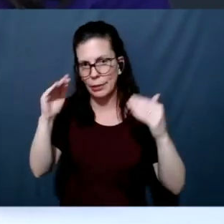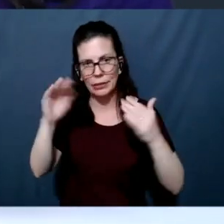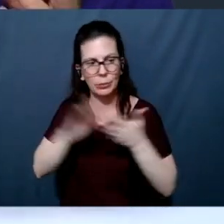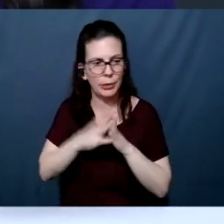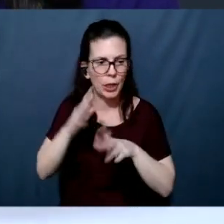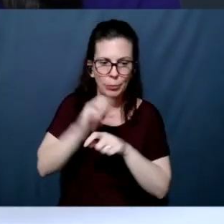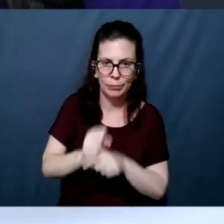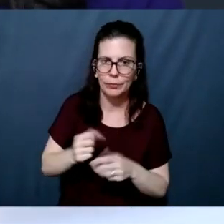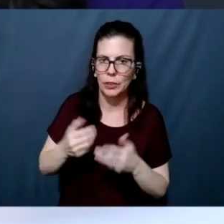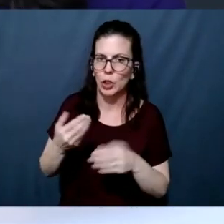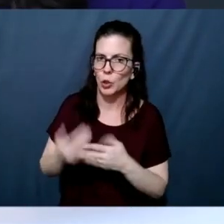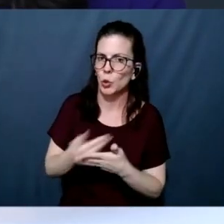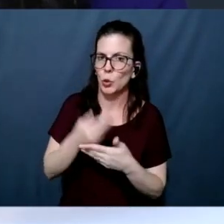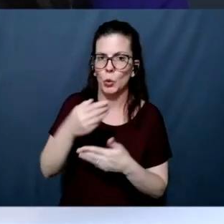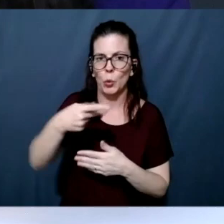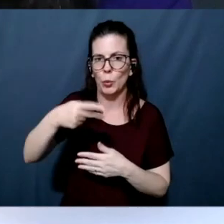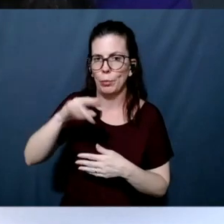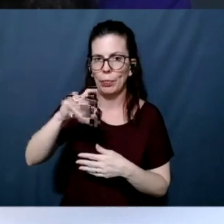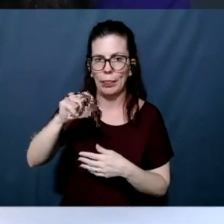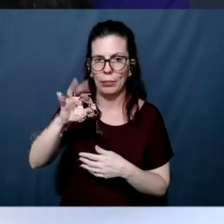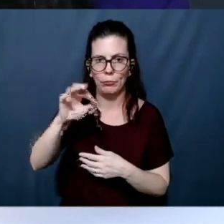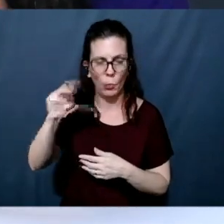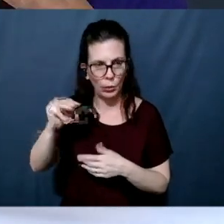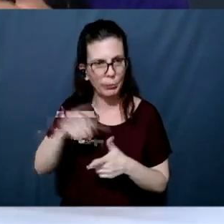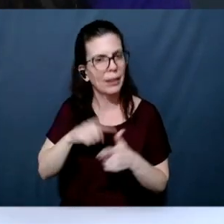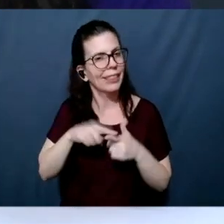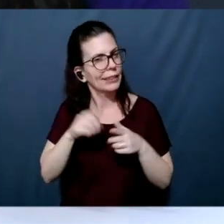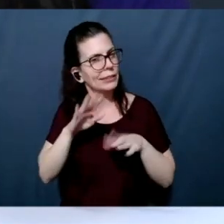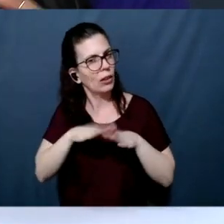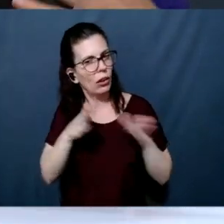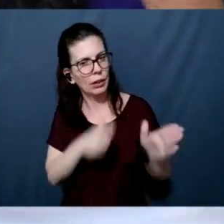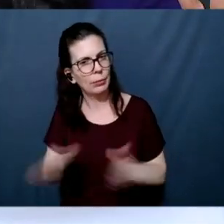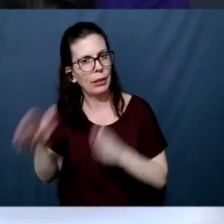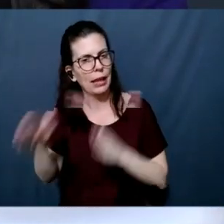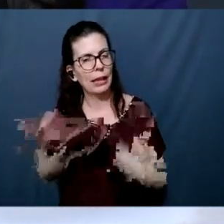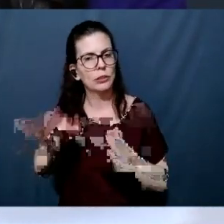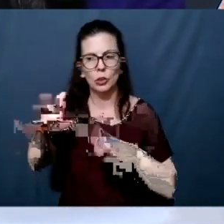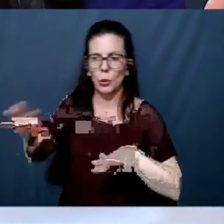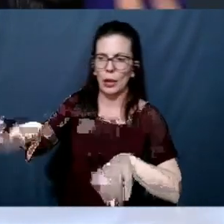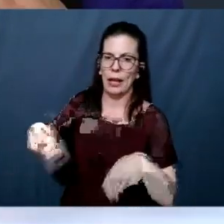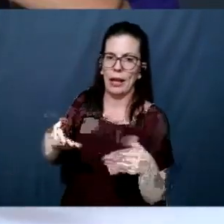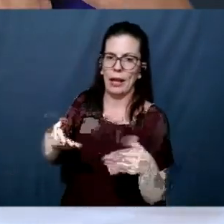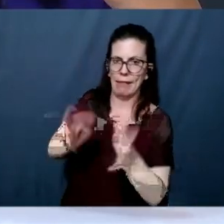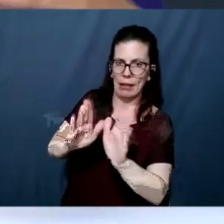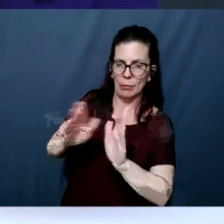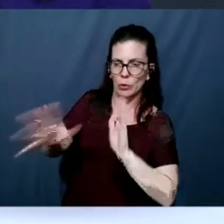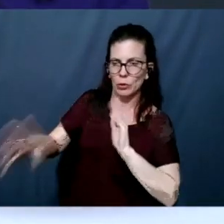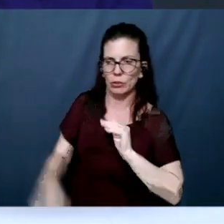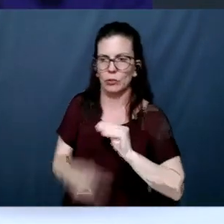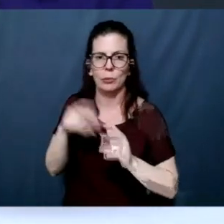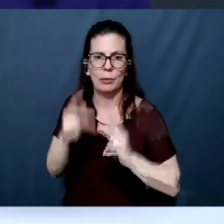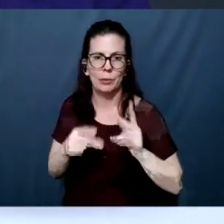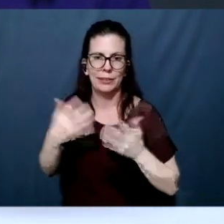And we have it on the roadmap to try and enable contribution from people outside Amazon. So that's something that we are working on.